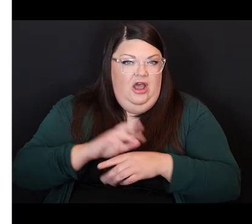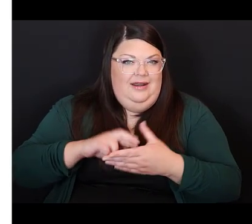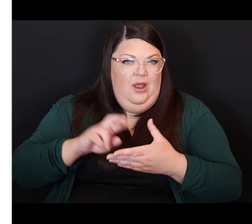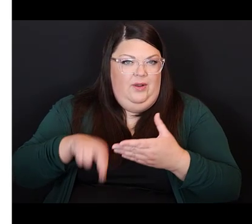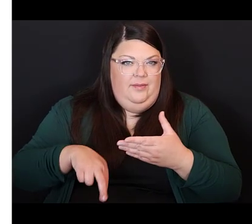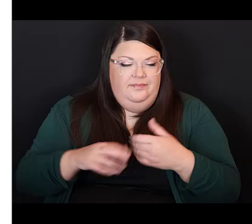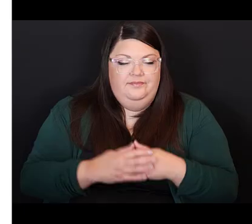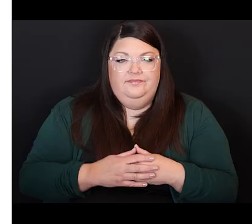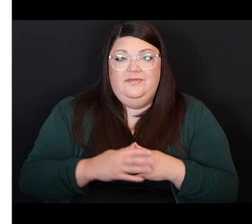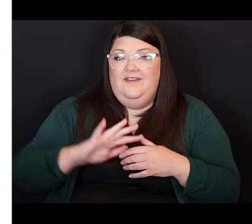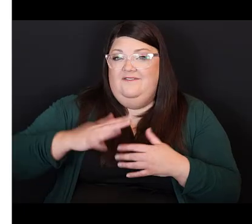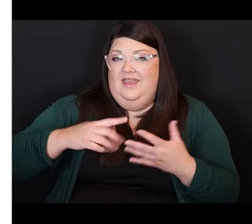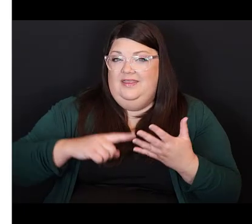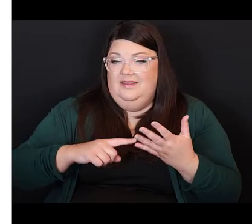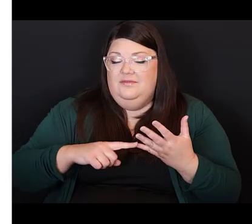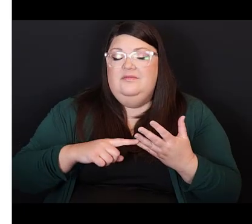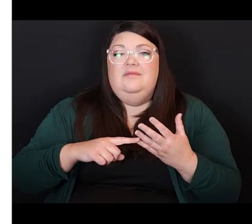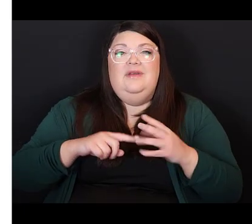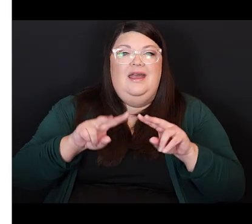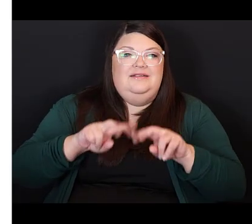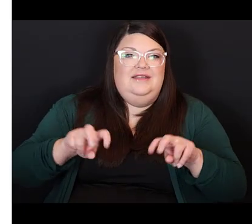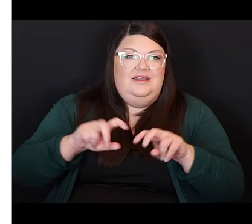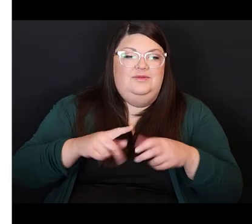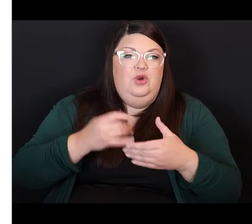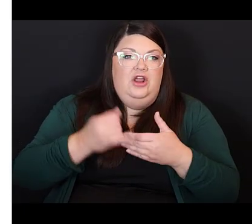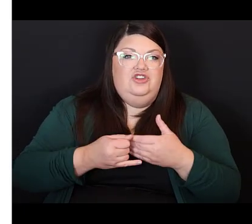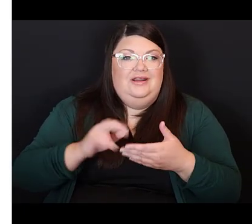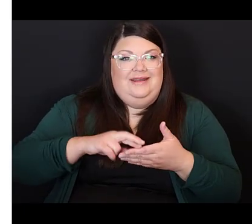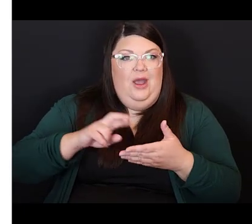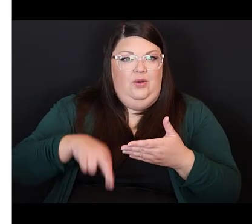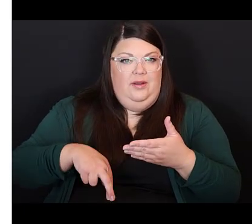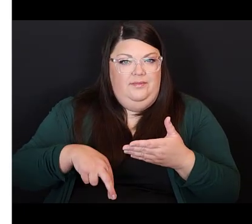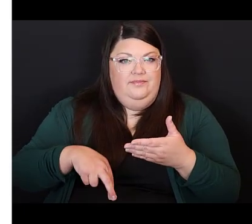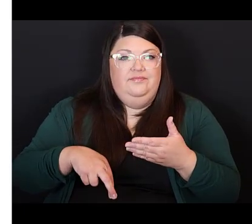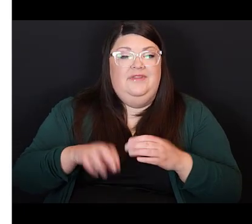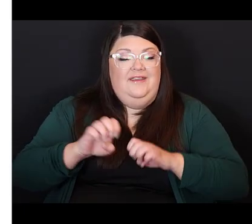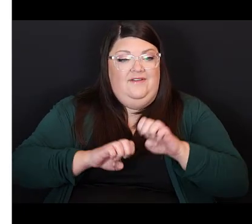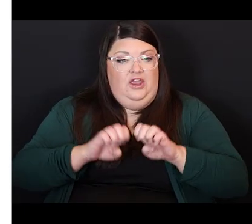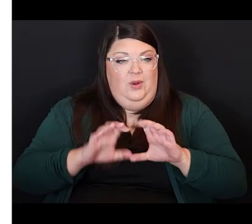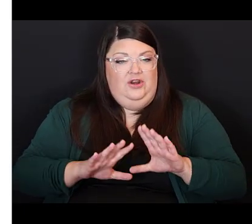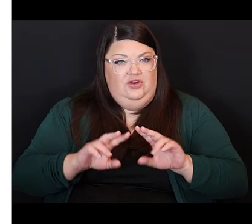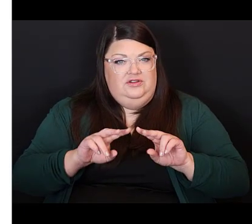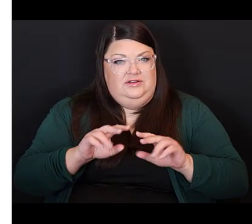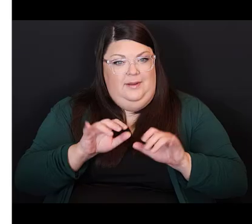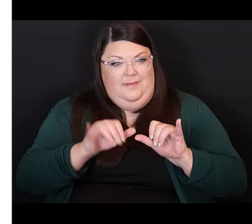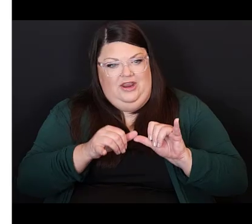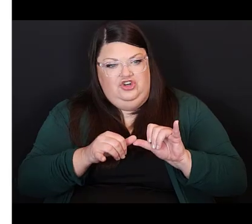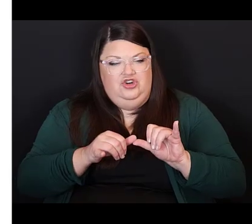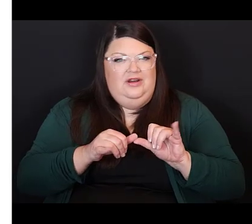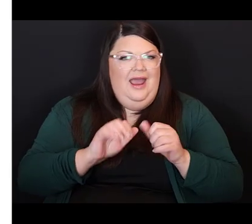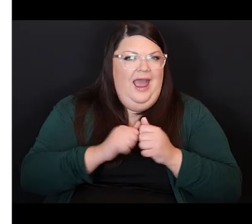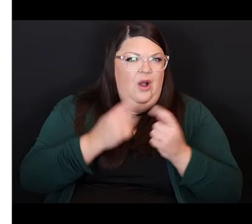Fifth, assess project outcomes. Evaluators measure the effectiveness of the project in